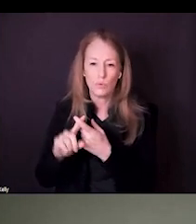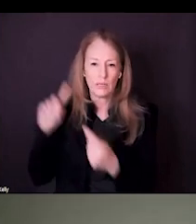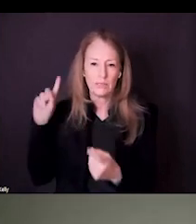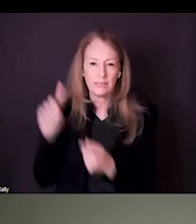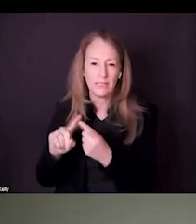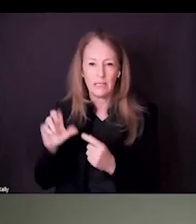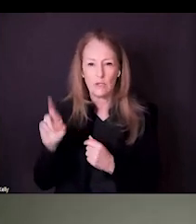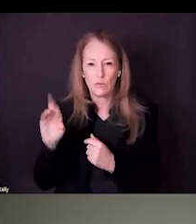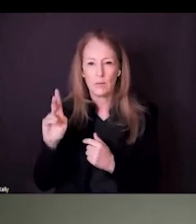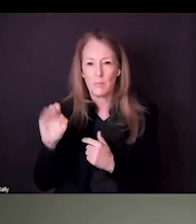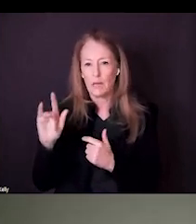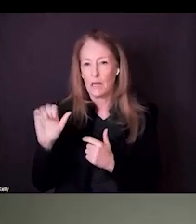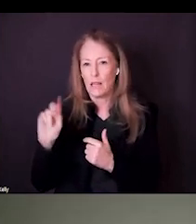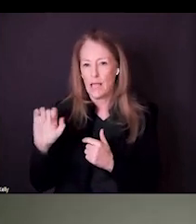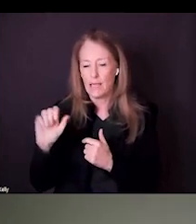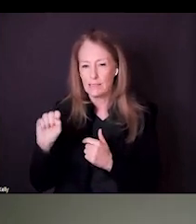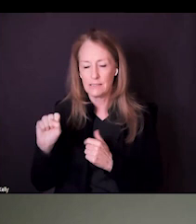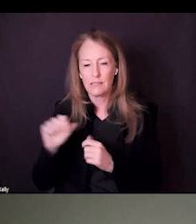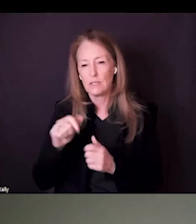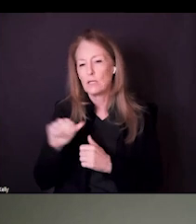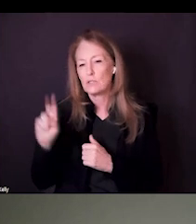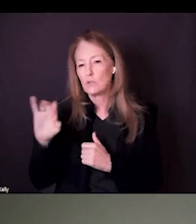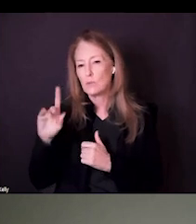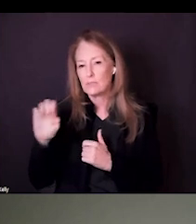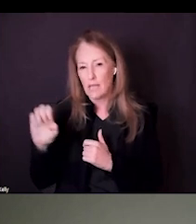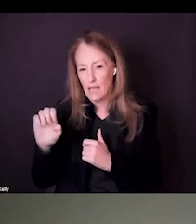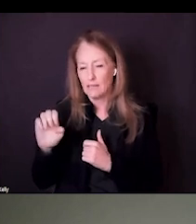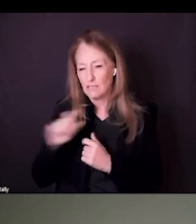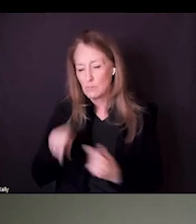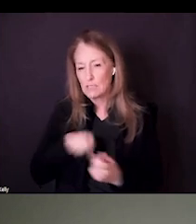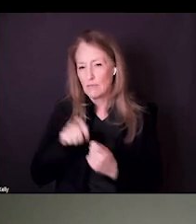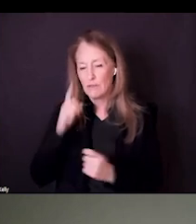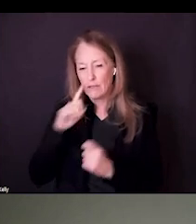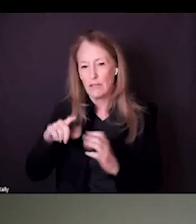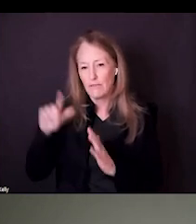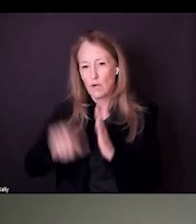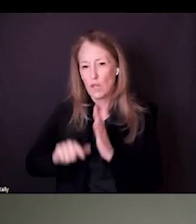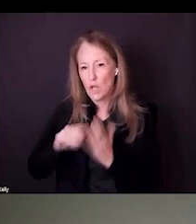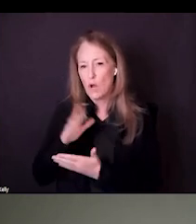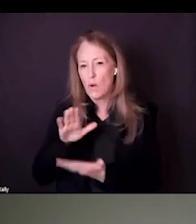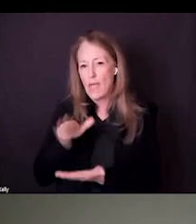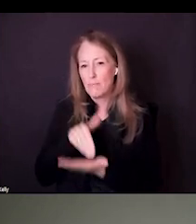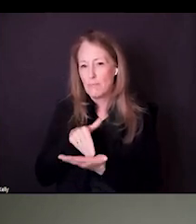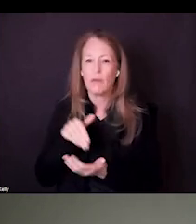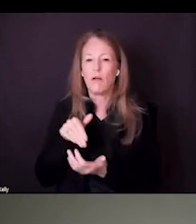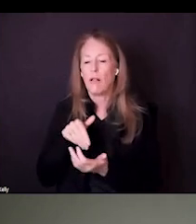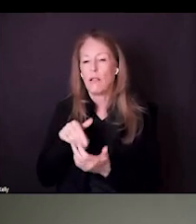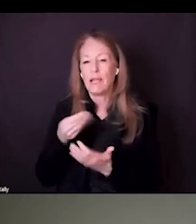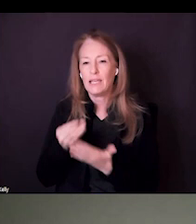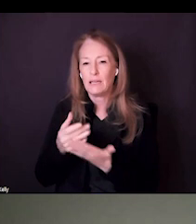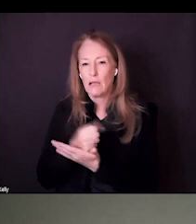OF SUICIDE, PARTICULARLY IN LOW COUNTRIES. SO THERE ARE